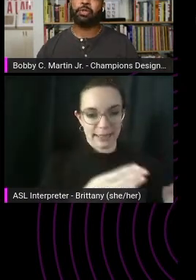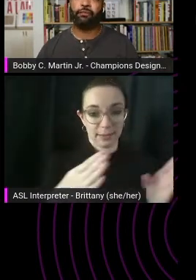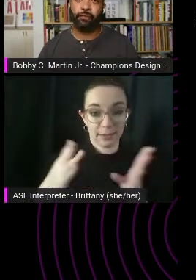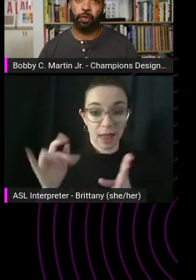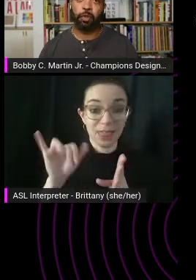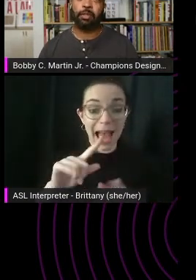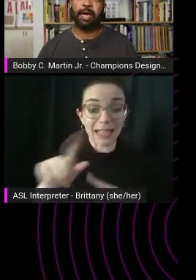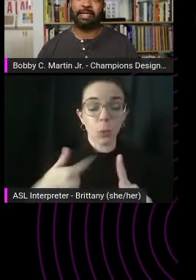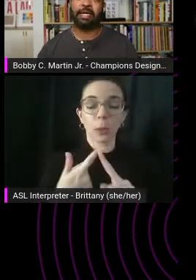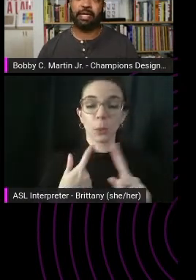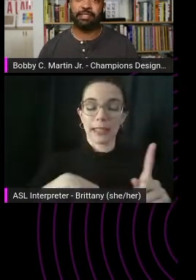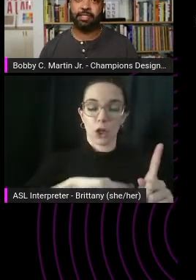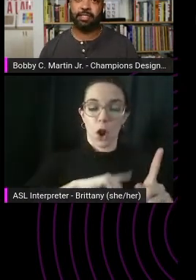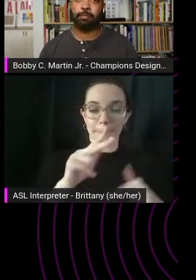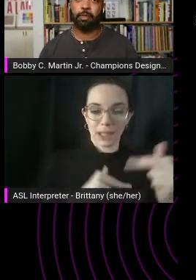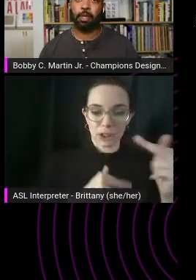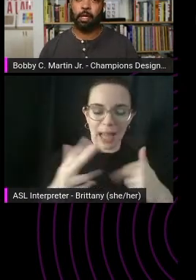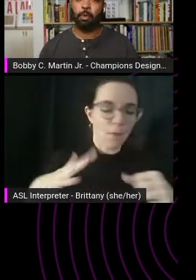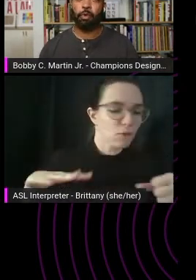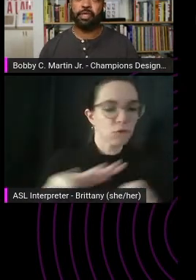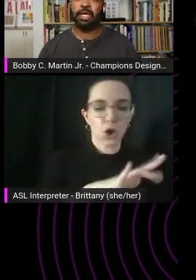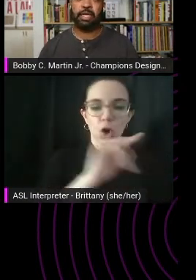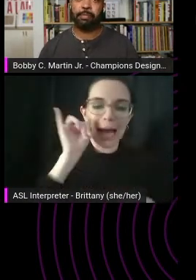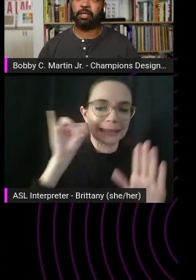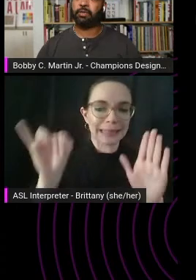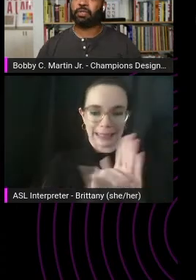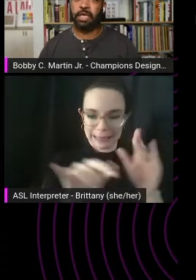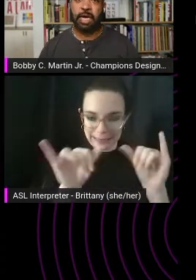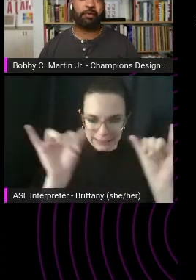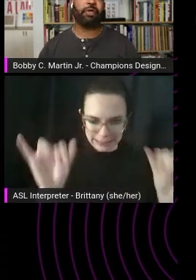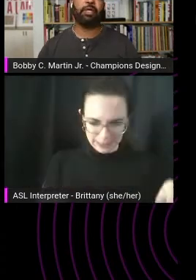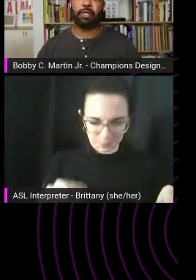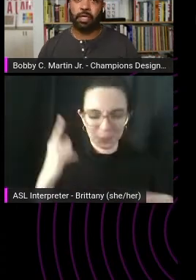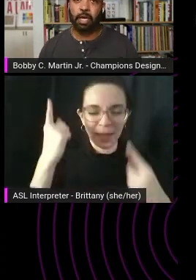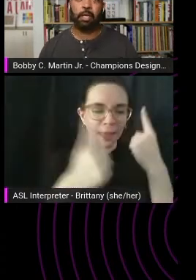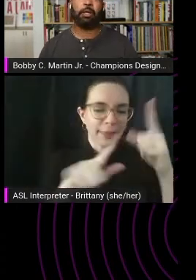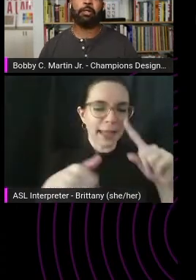the full identity system. We're thinking about the photography, the color,